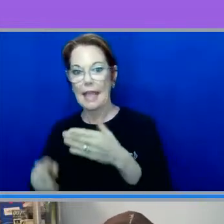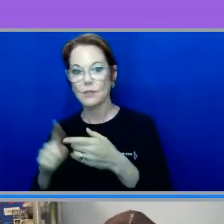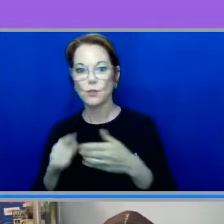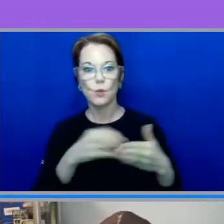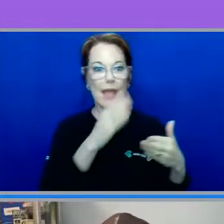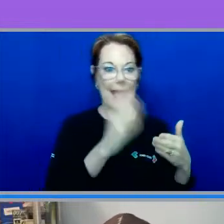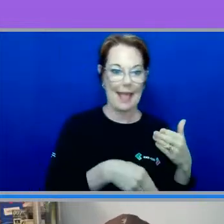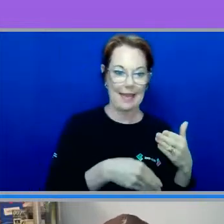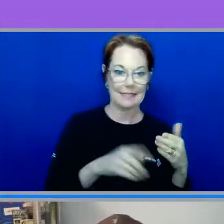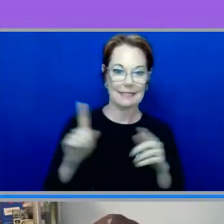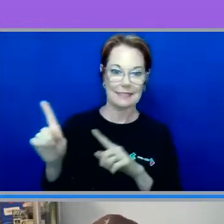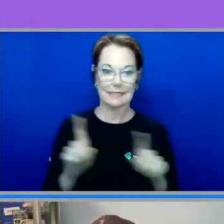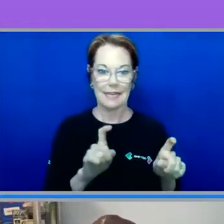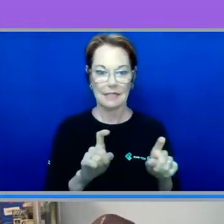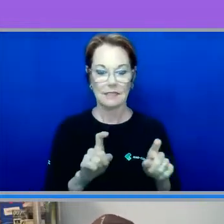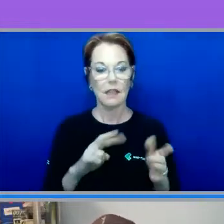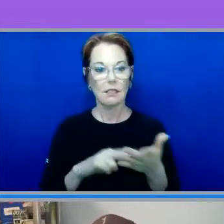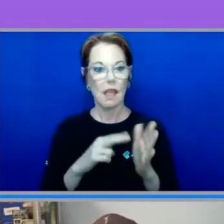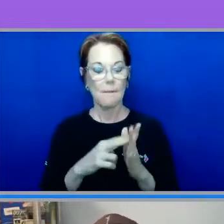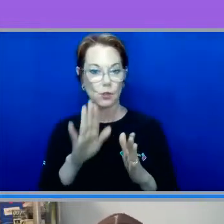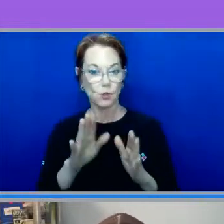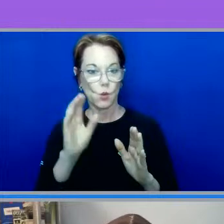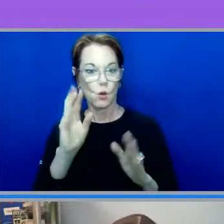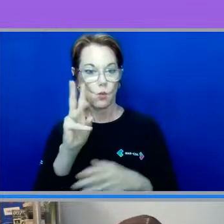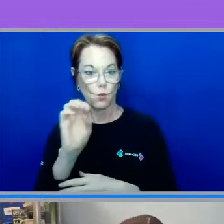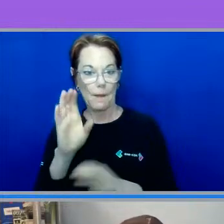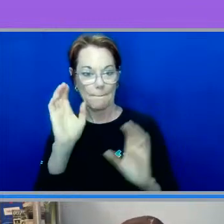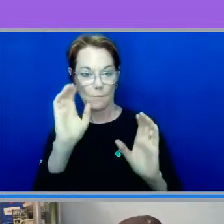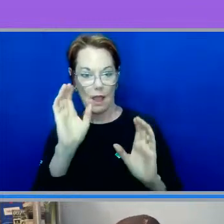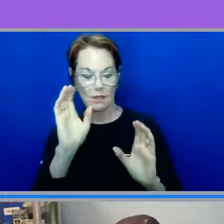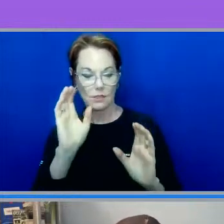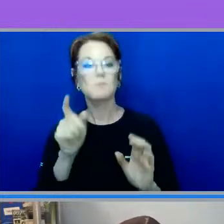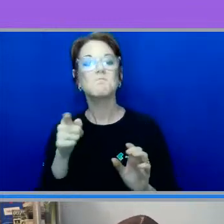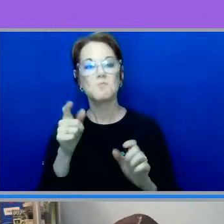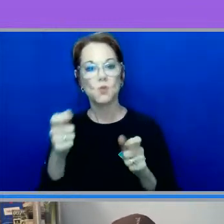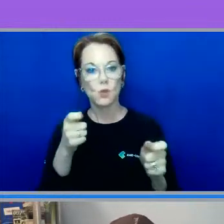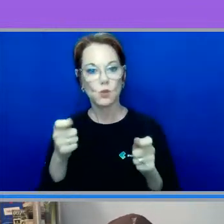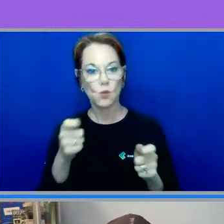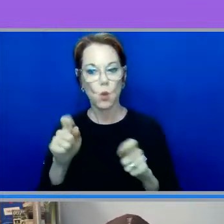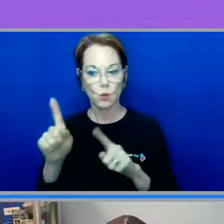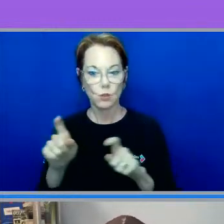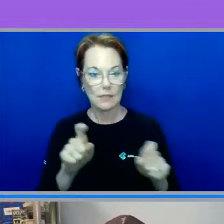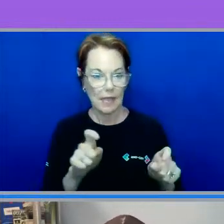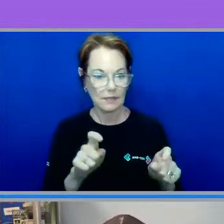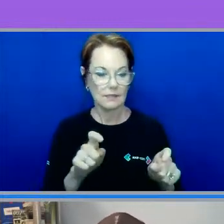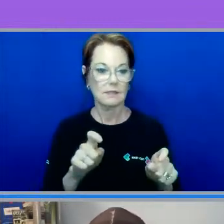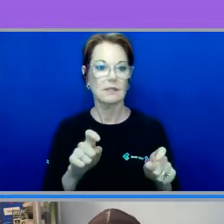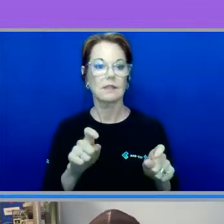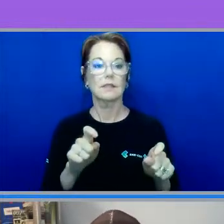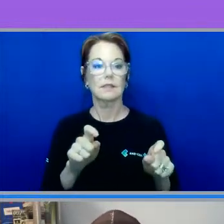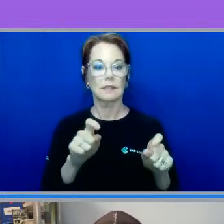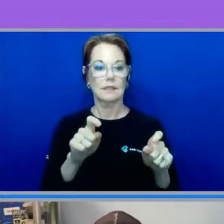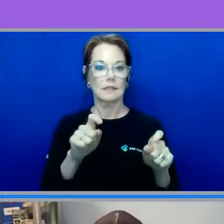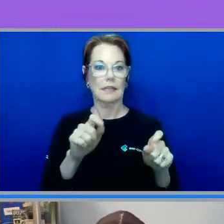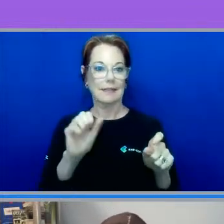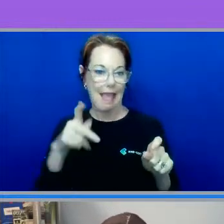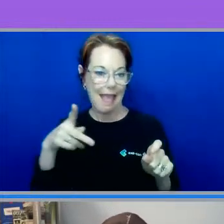which can automatically control your web browser. To help you